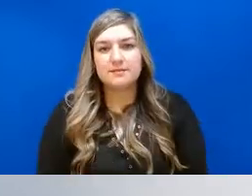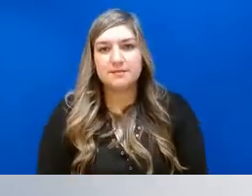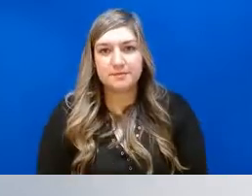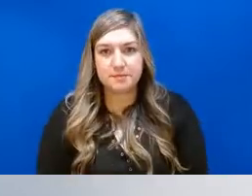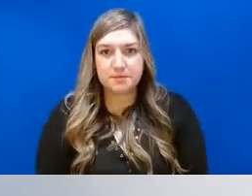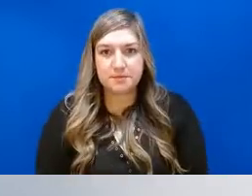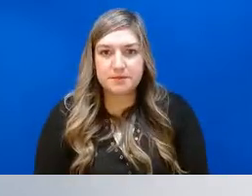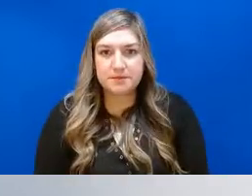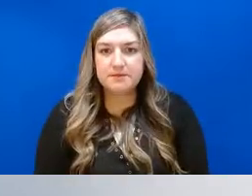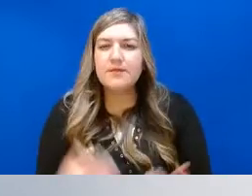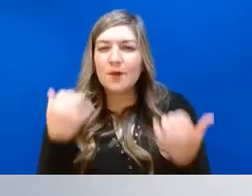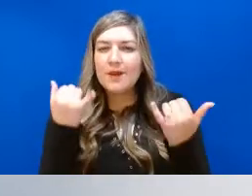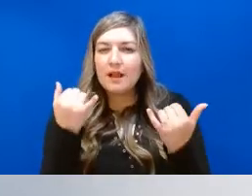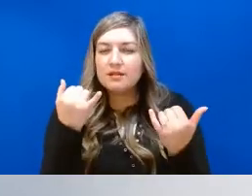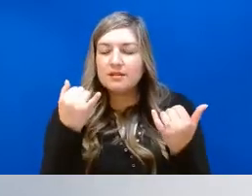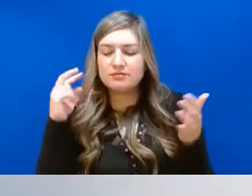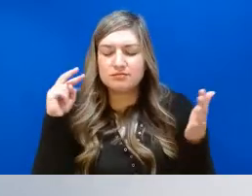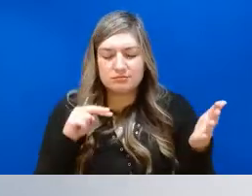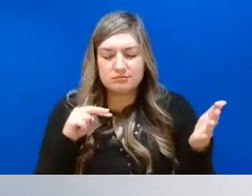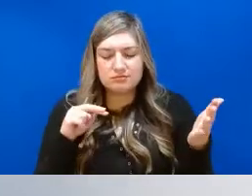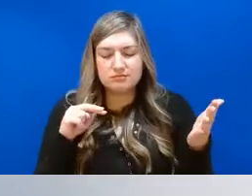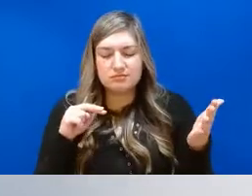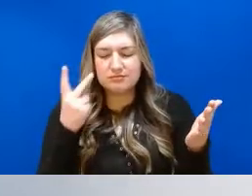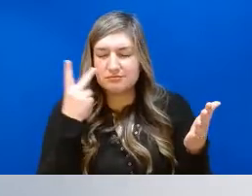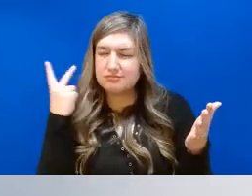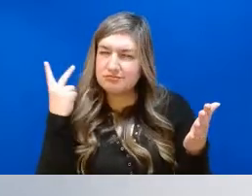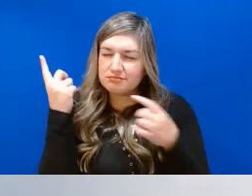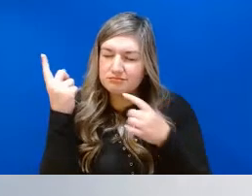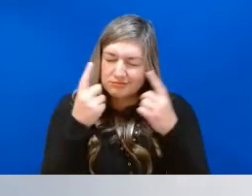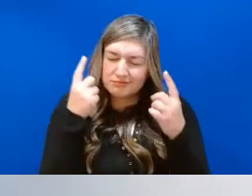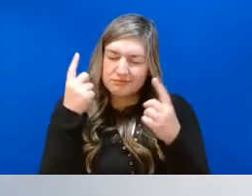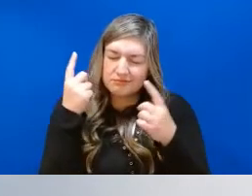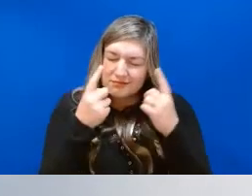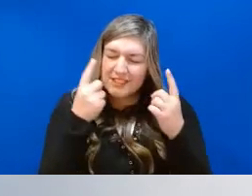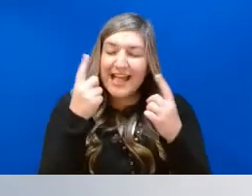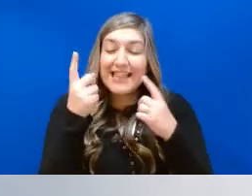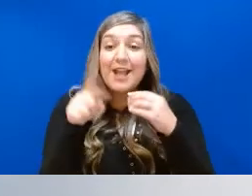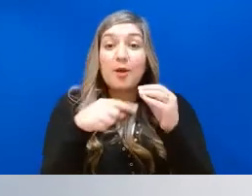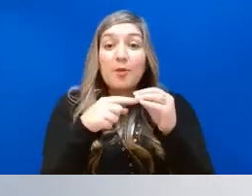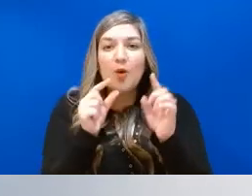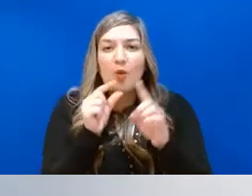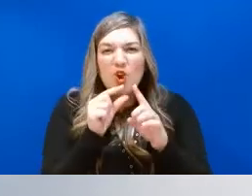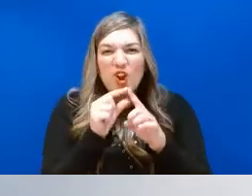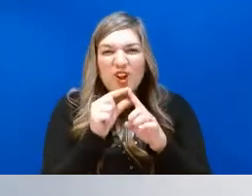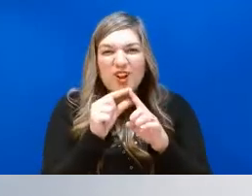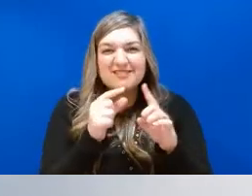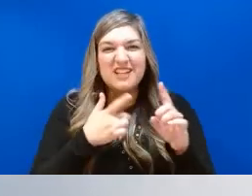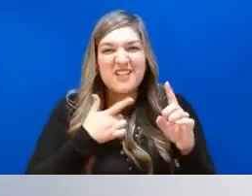Now reflect and concentrate on the words and feelings that come to mind. Just take a couple of seconds